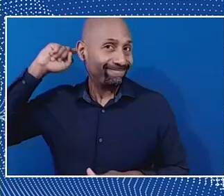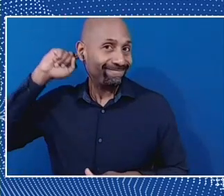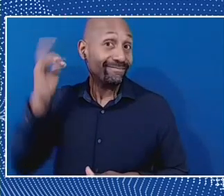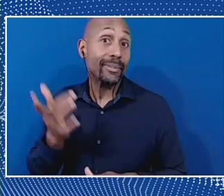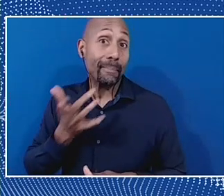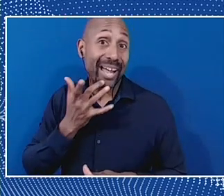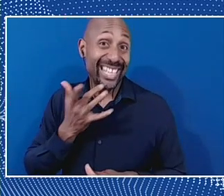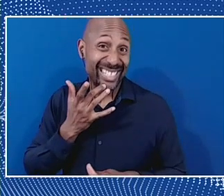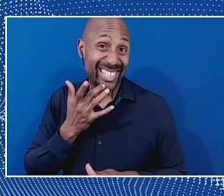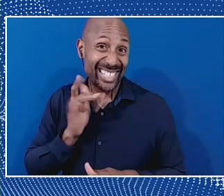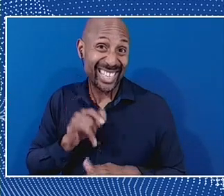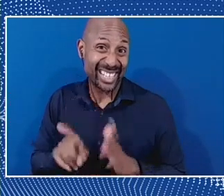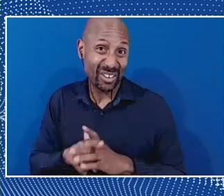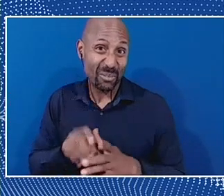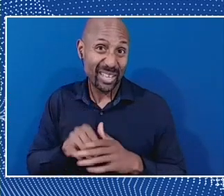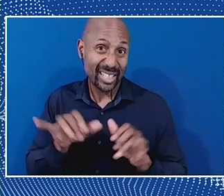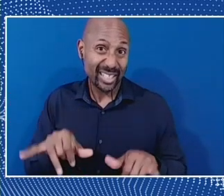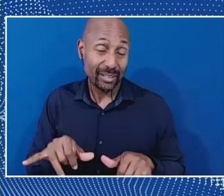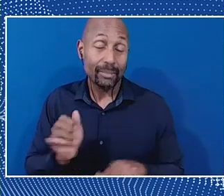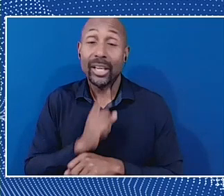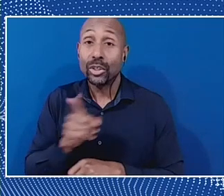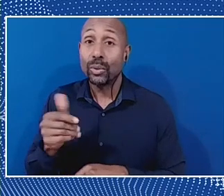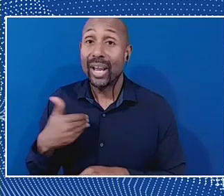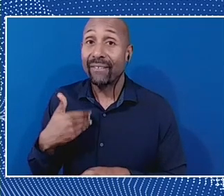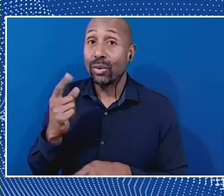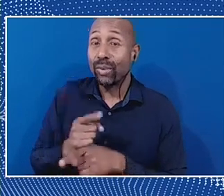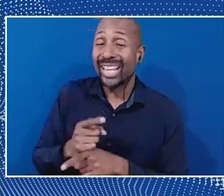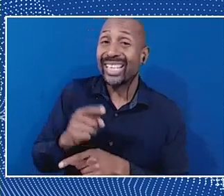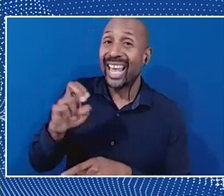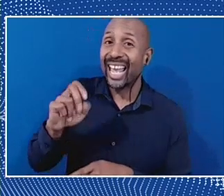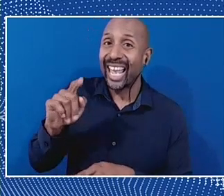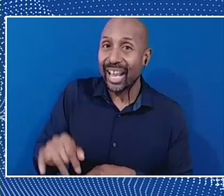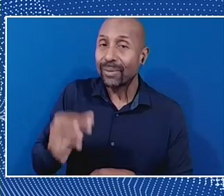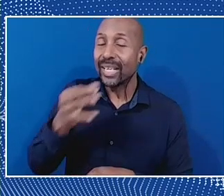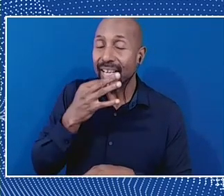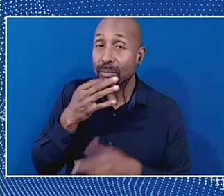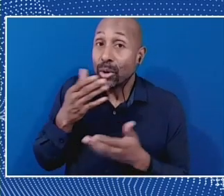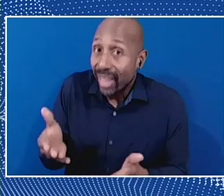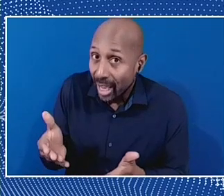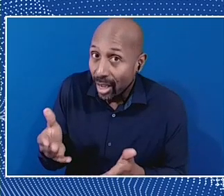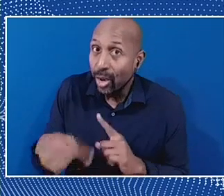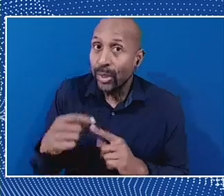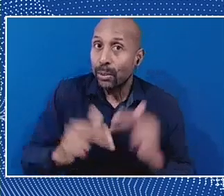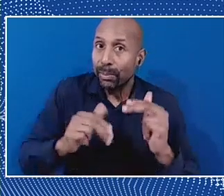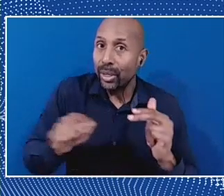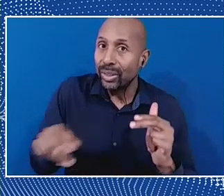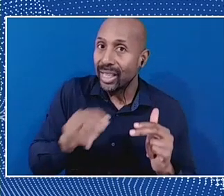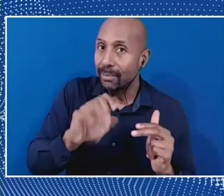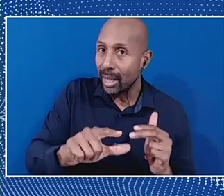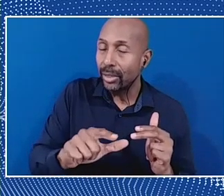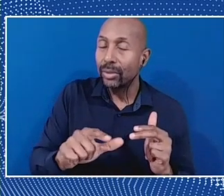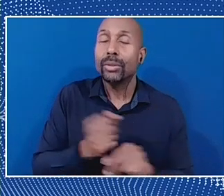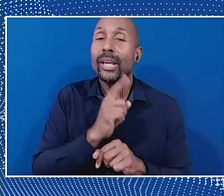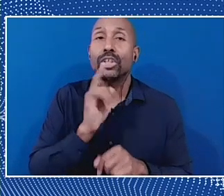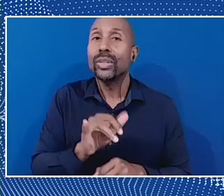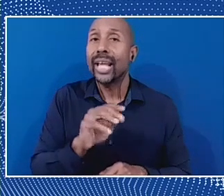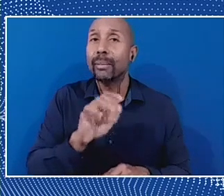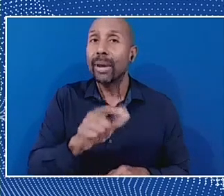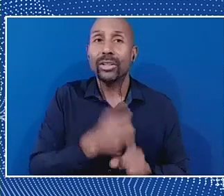the right experts at the table and building out these models so that they're not reproducing other forms of bias